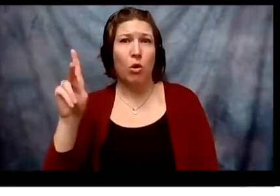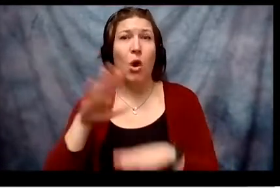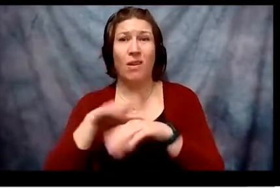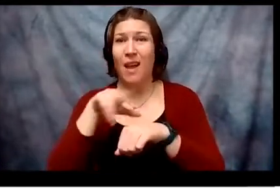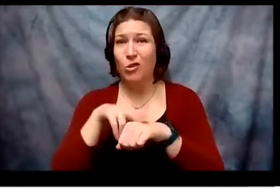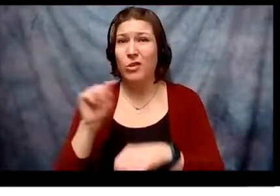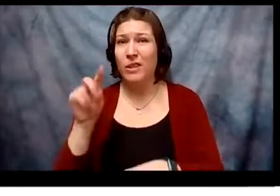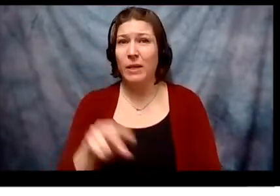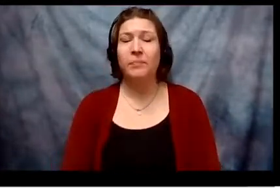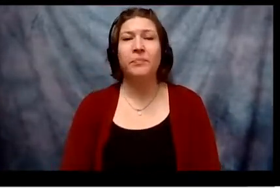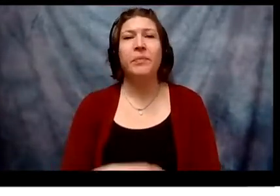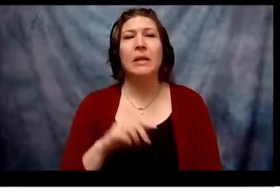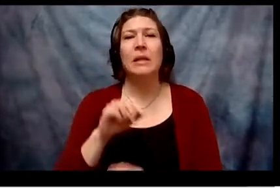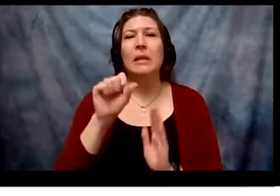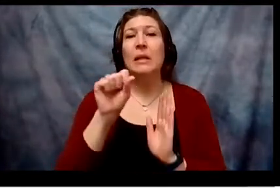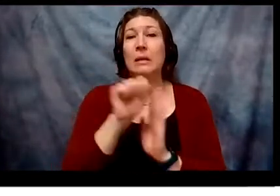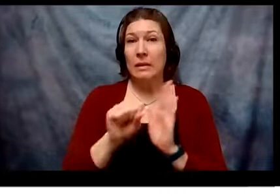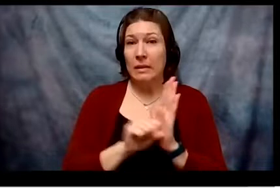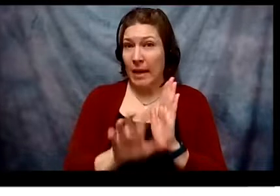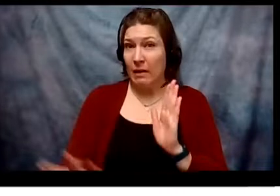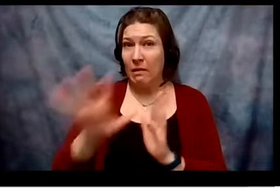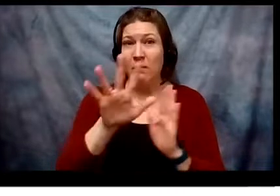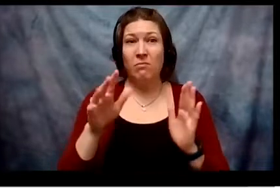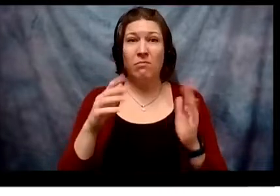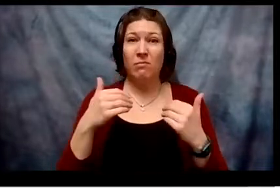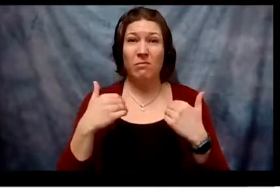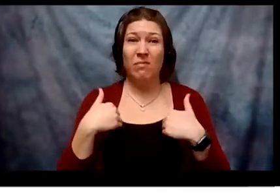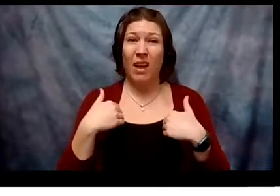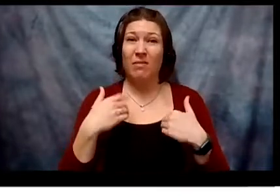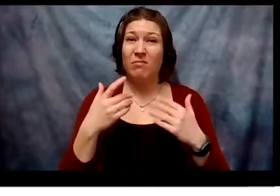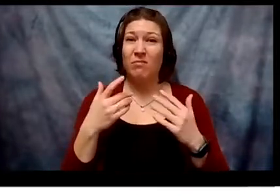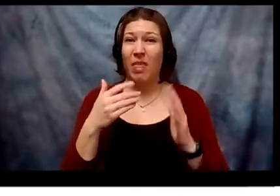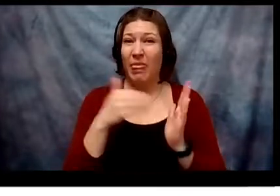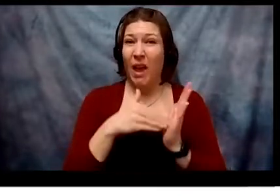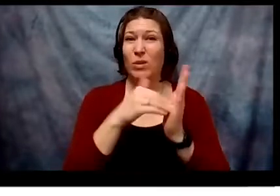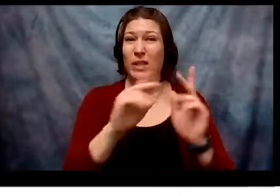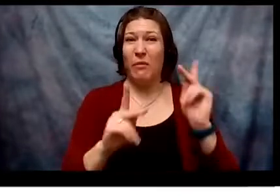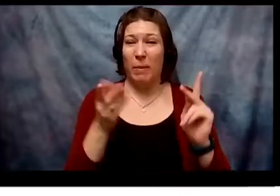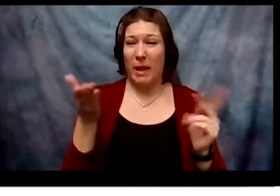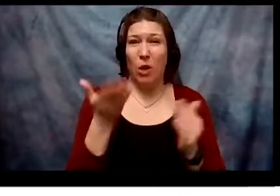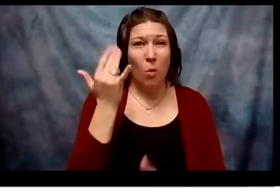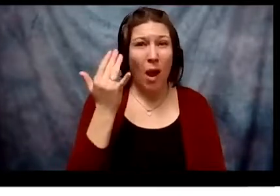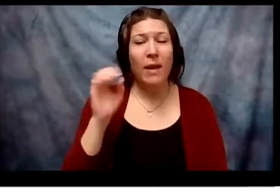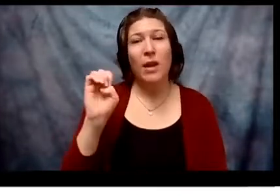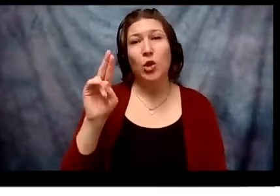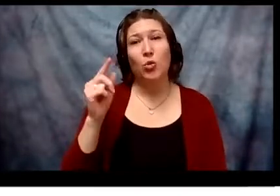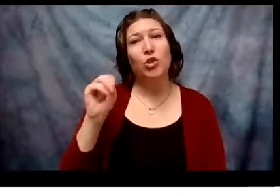States held thousands of people here because of eugenic beliefs that made society